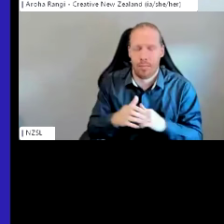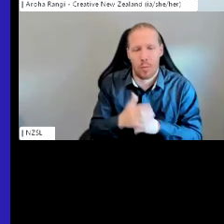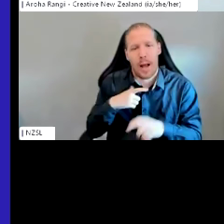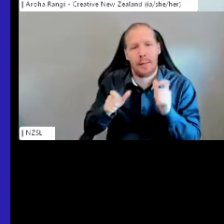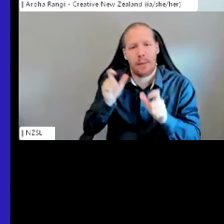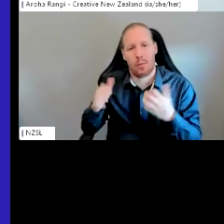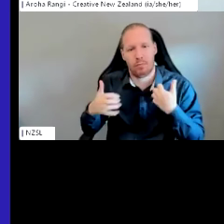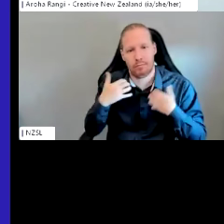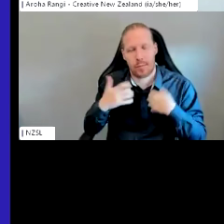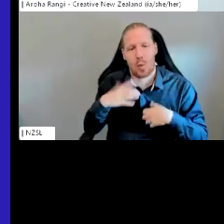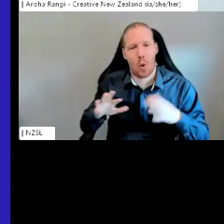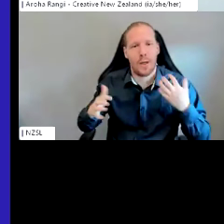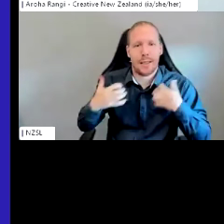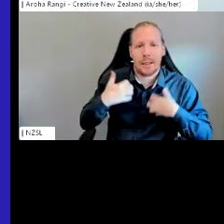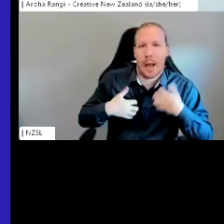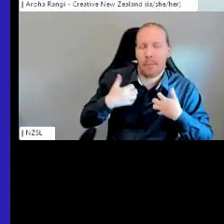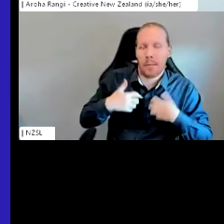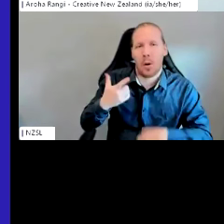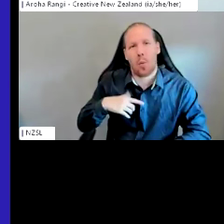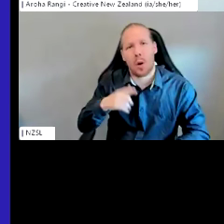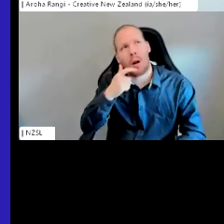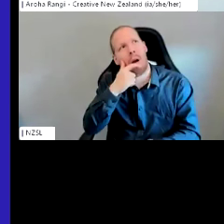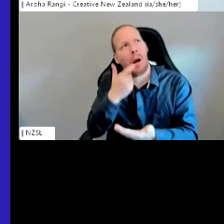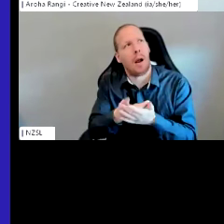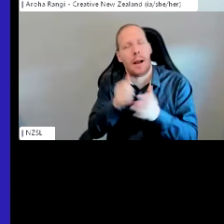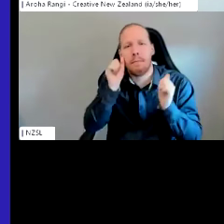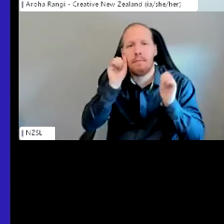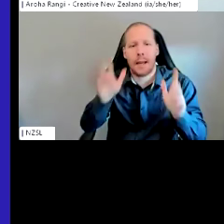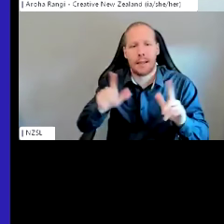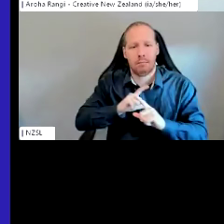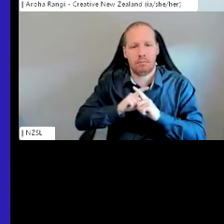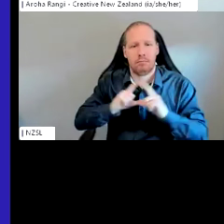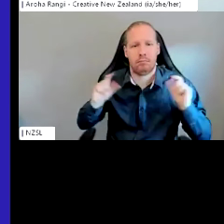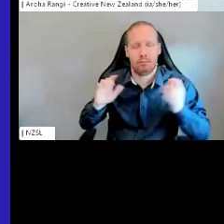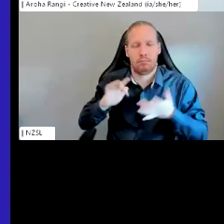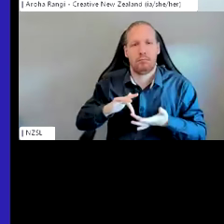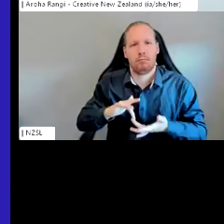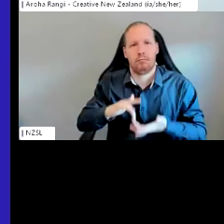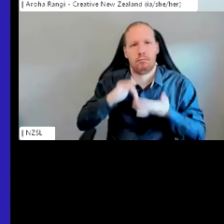um so I think that um I think there's the you're probably right is that people are less familiar